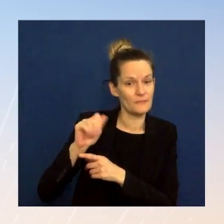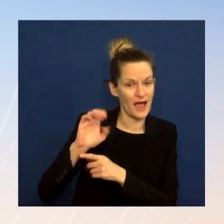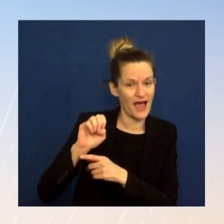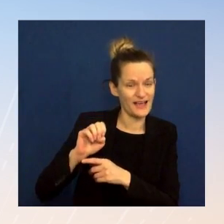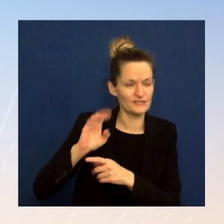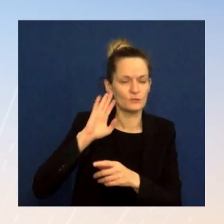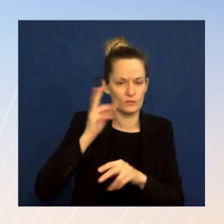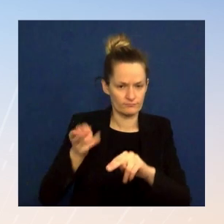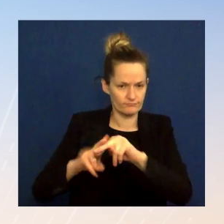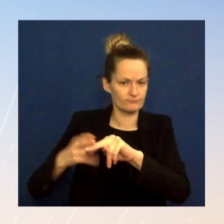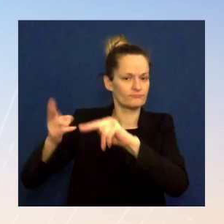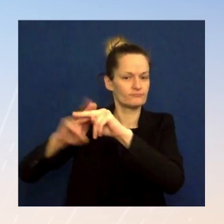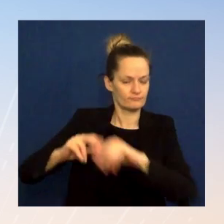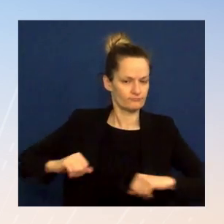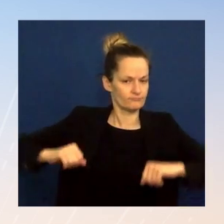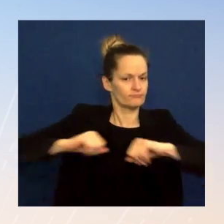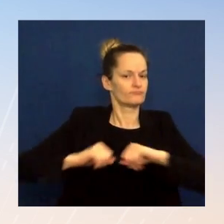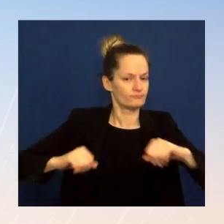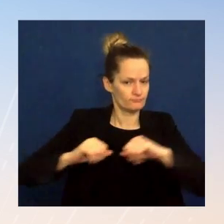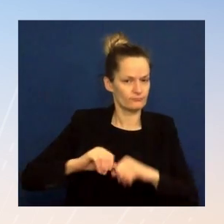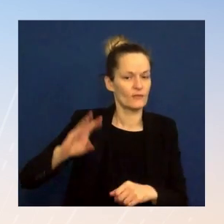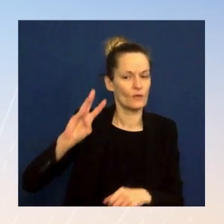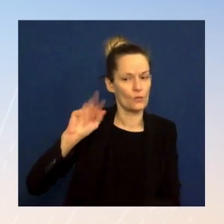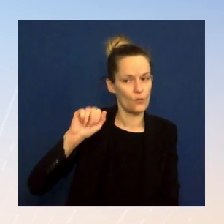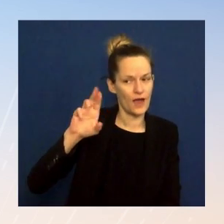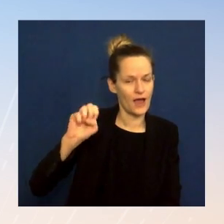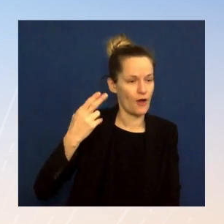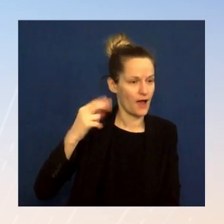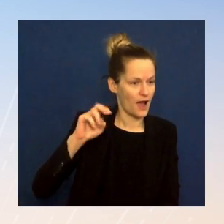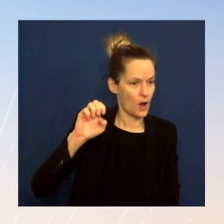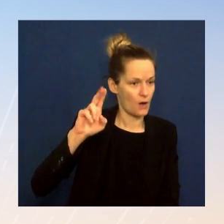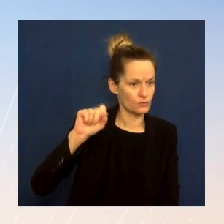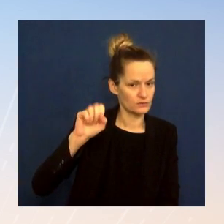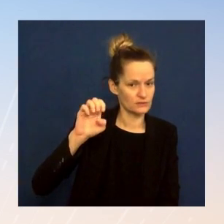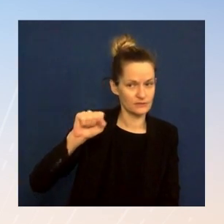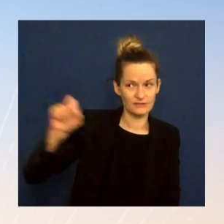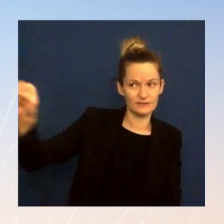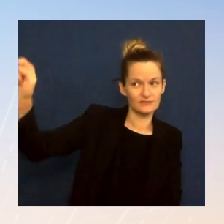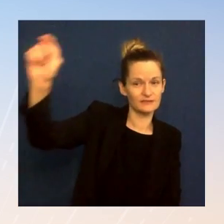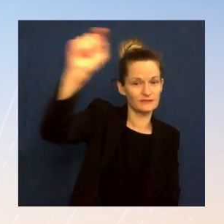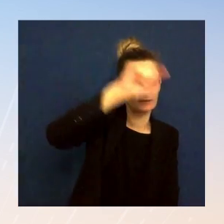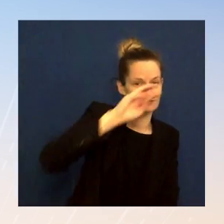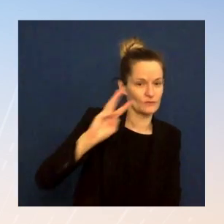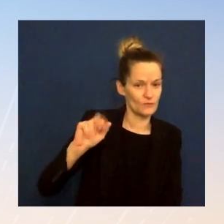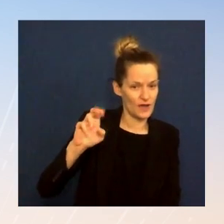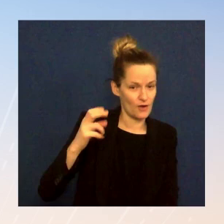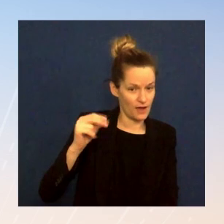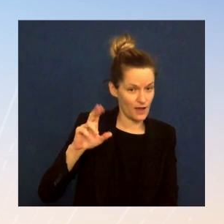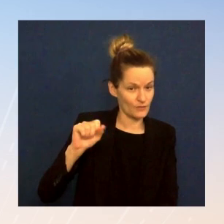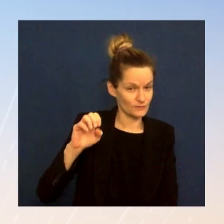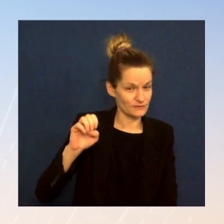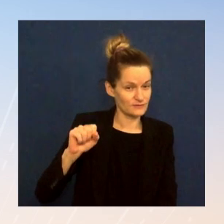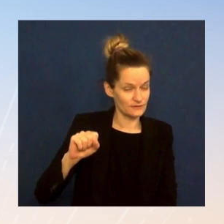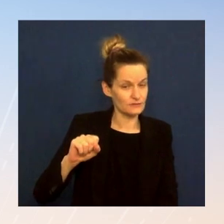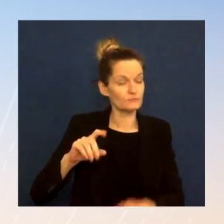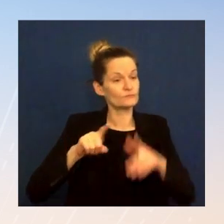the ports will charge carriers $100 per container scheduled to be moved by truck that has sat on that port for nine days and more,